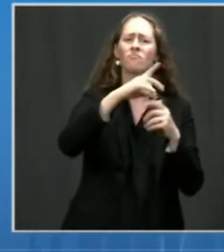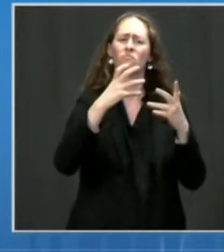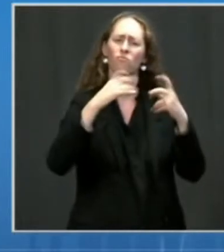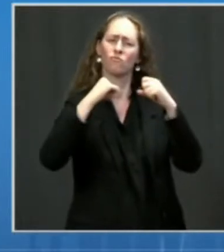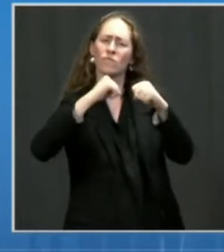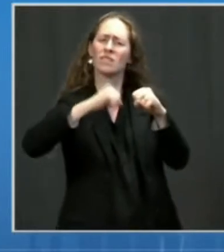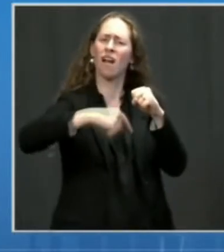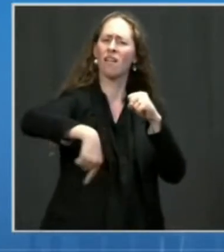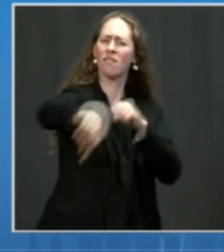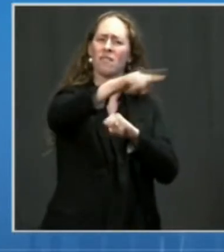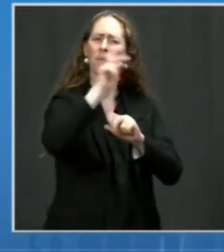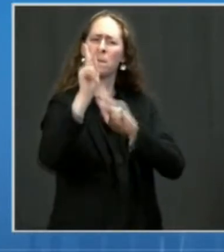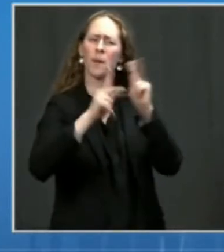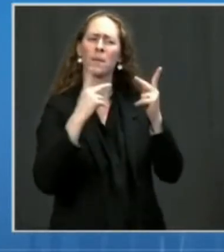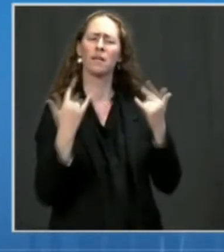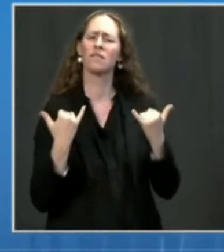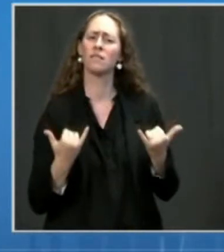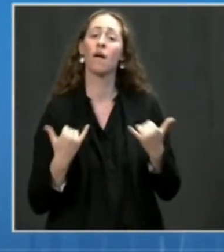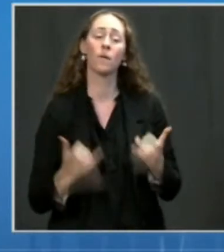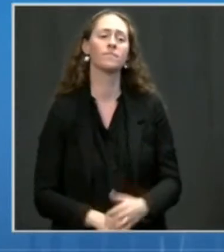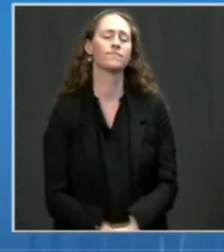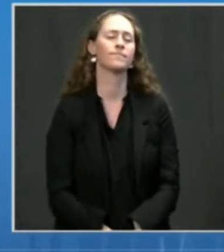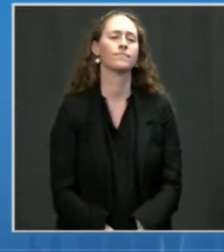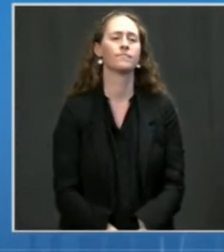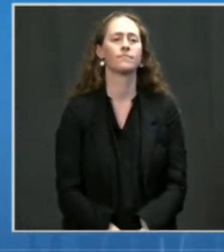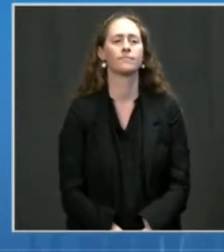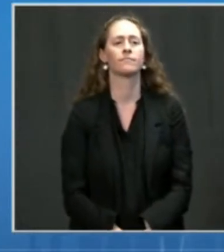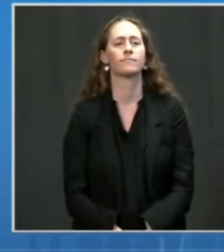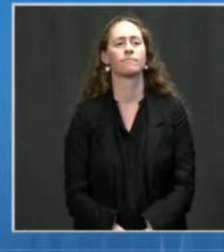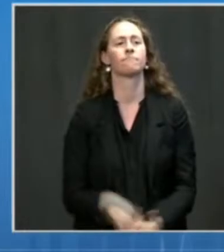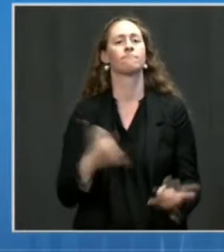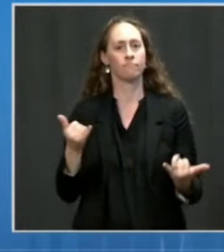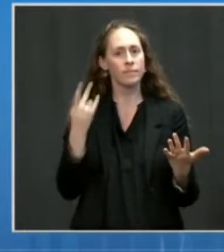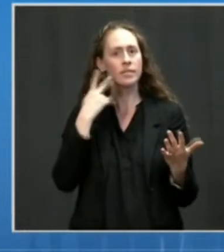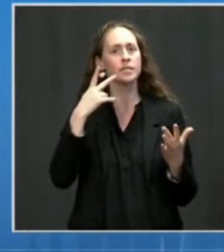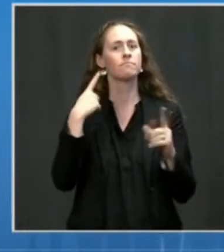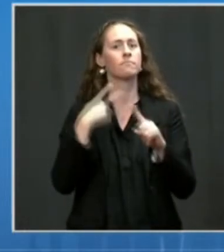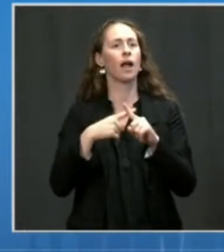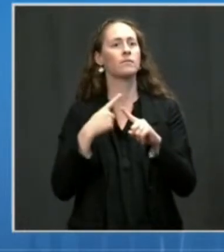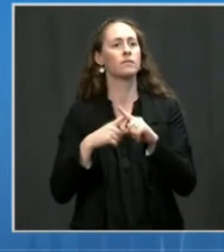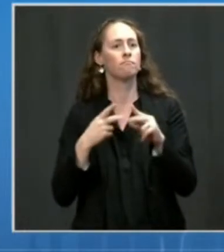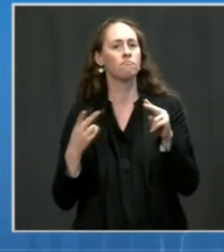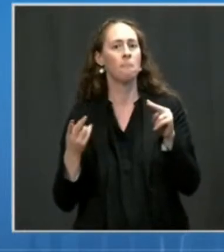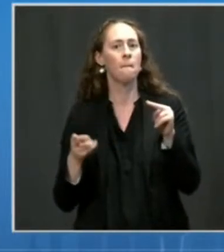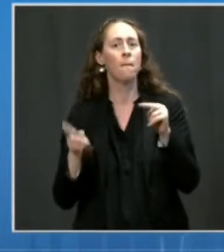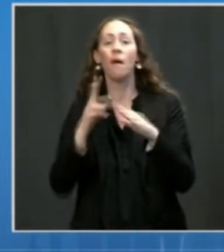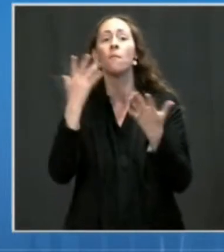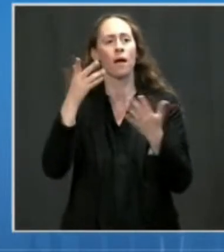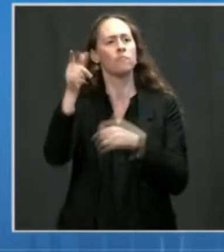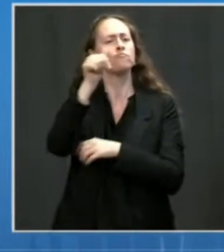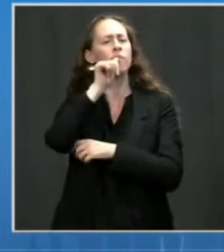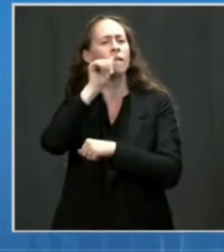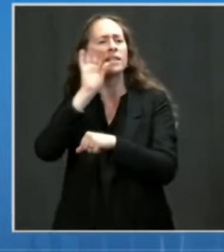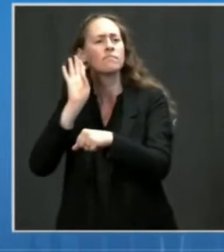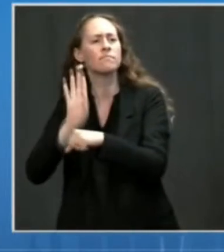AND THE PRESIDENT HAS CALLED ON ALL EMPLOYERS AROUND THE COUNTRY TO PROTECT THEIR OWN